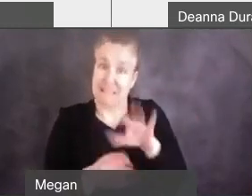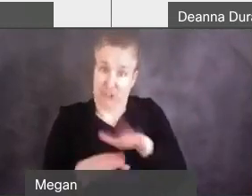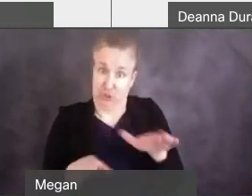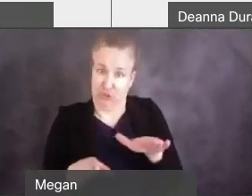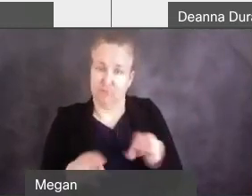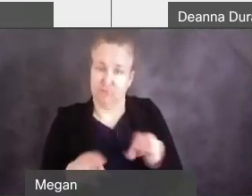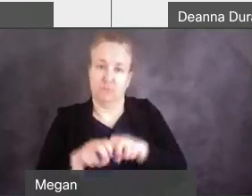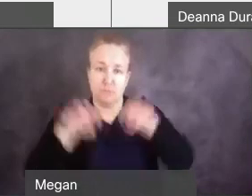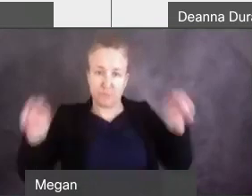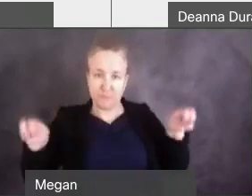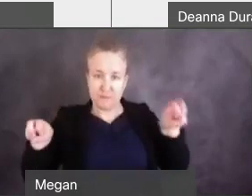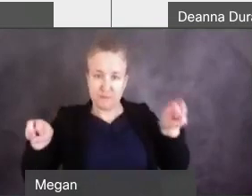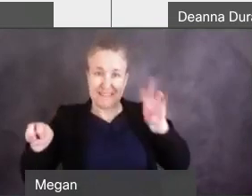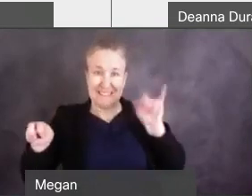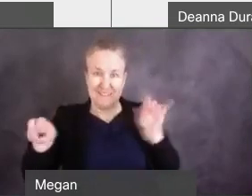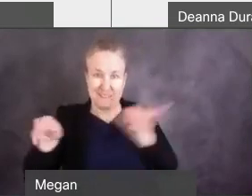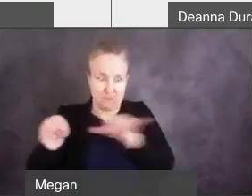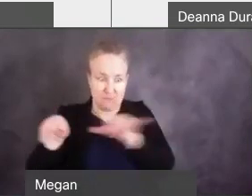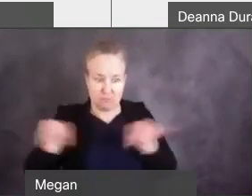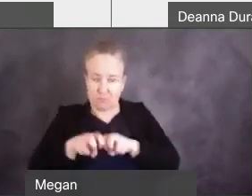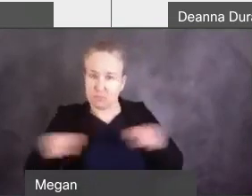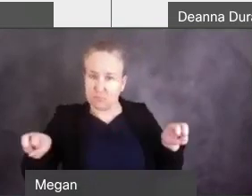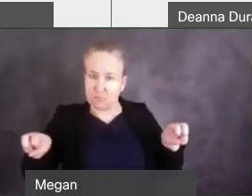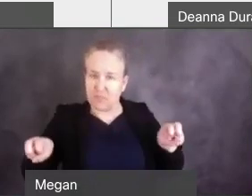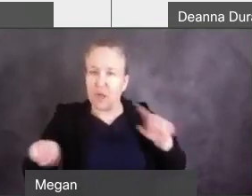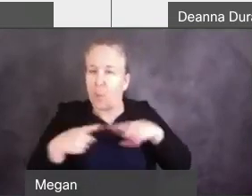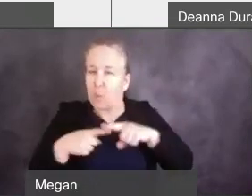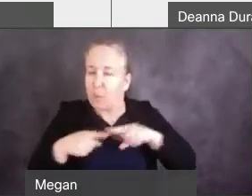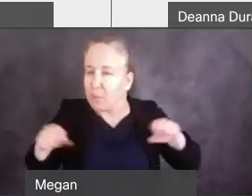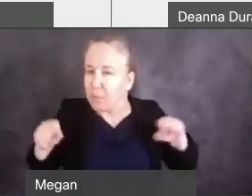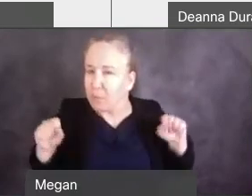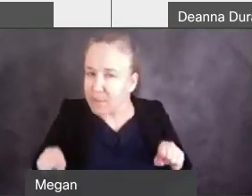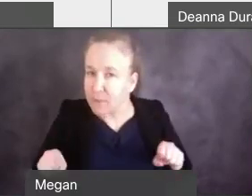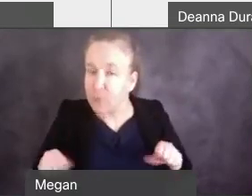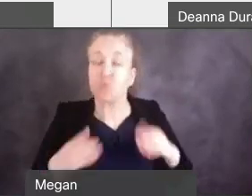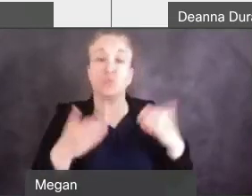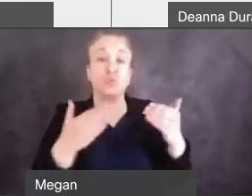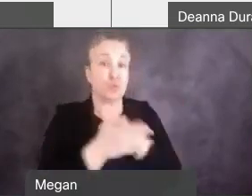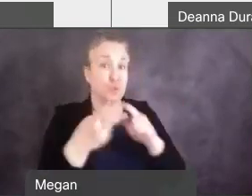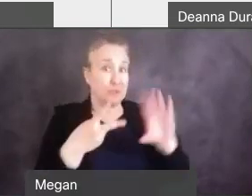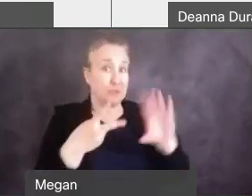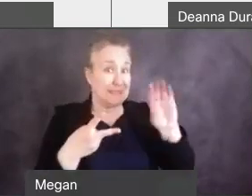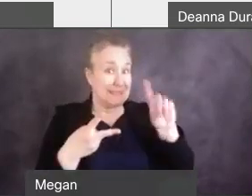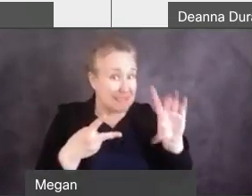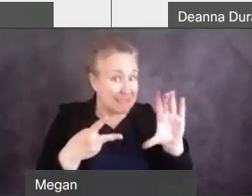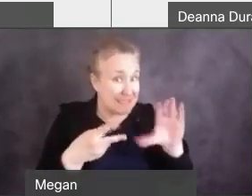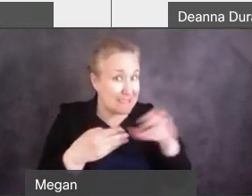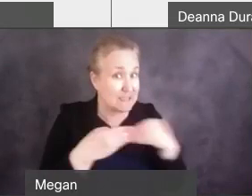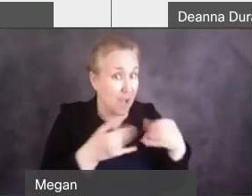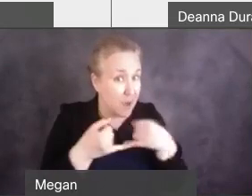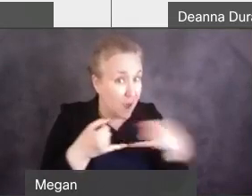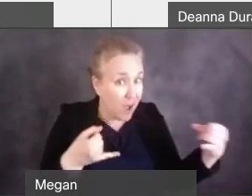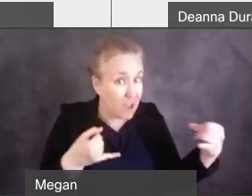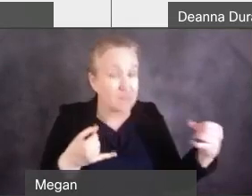"where feasible" and I believe the new CDC guidelines say children should be six feet apart